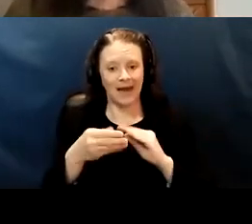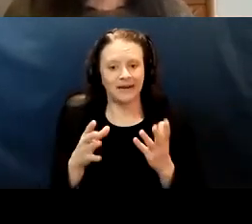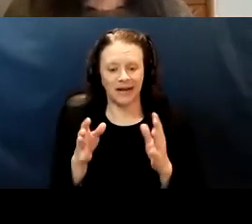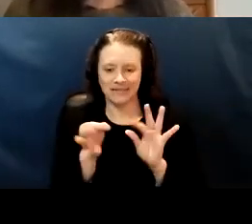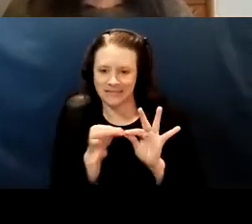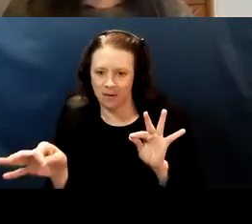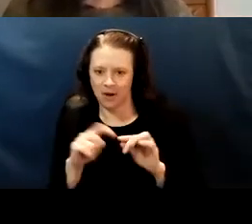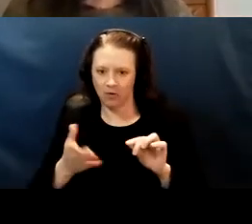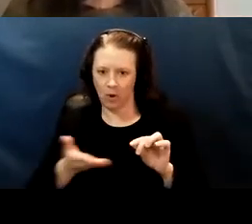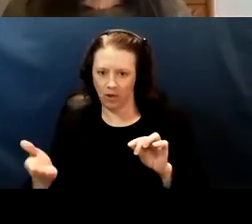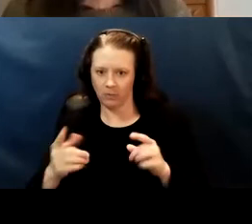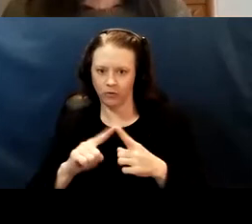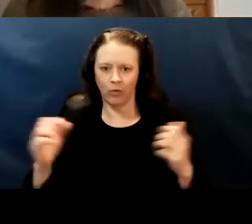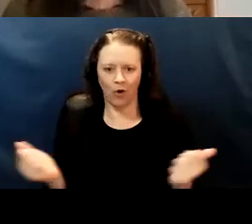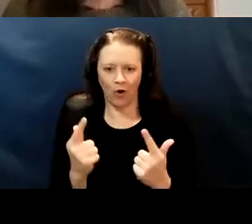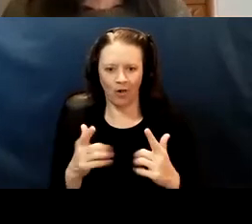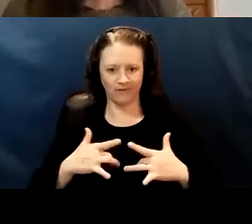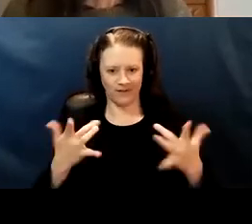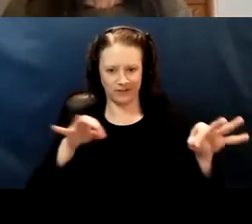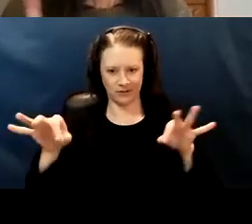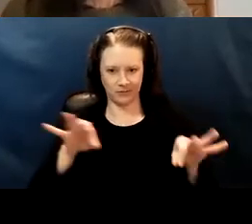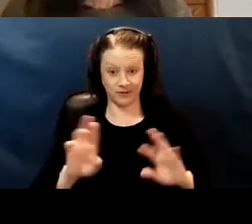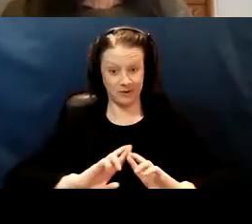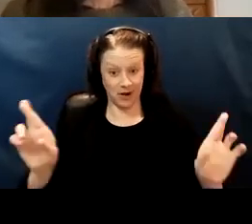descriptions and be ready for requests. I'll talk more about that